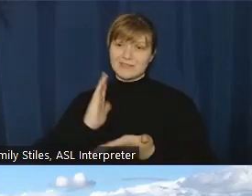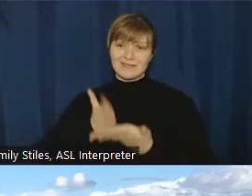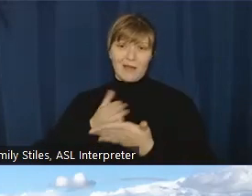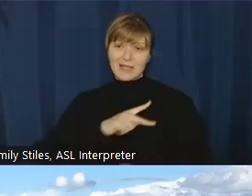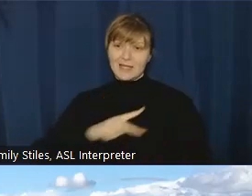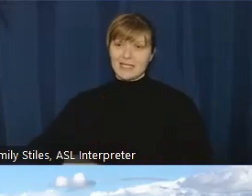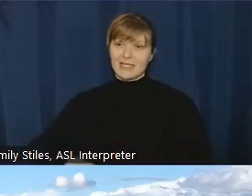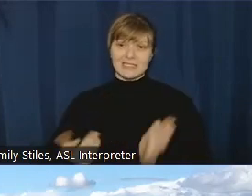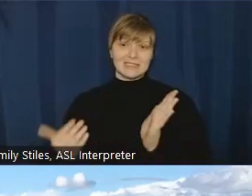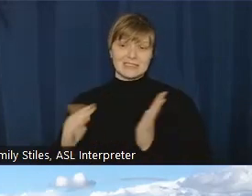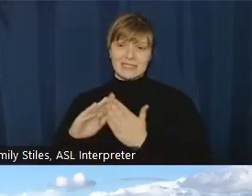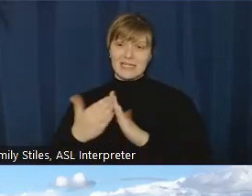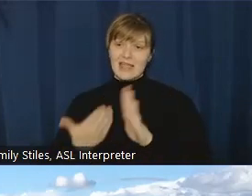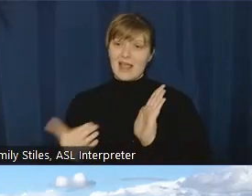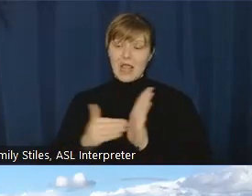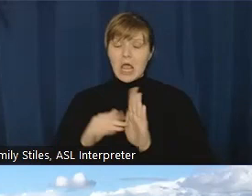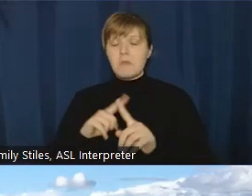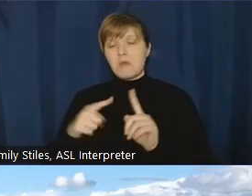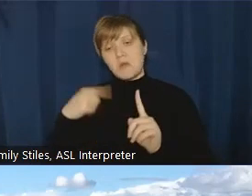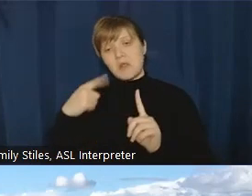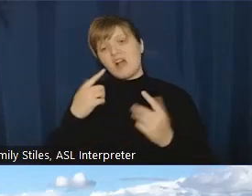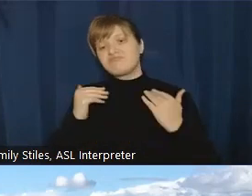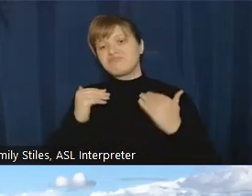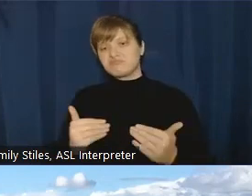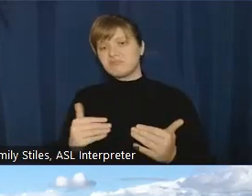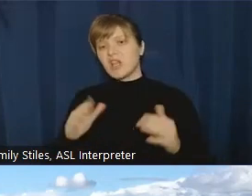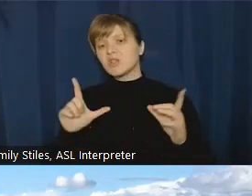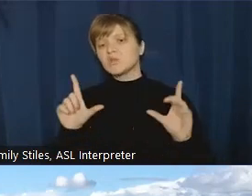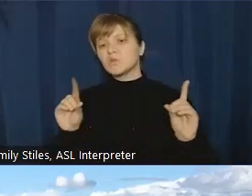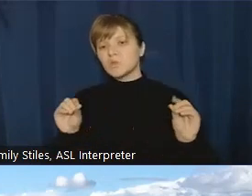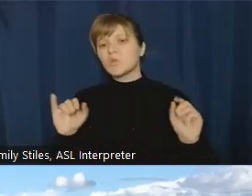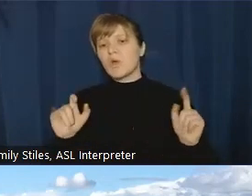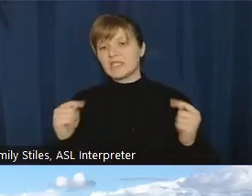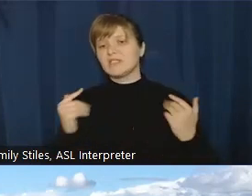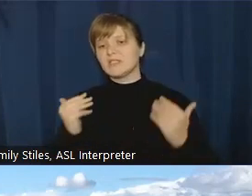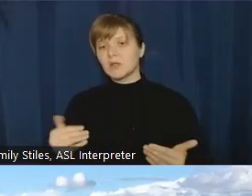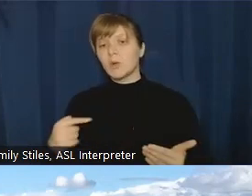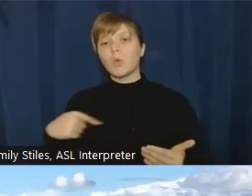we said, "Let's do it. We need to provide some alternative transportation for this community,